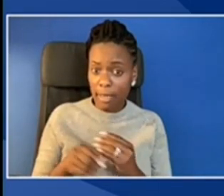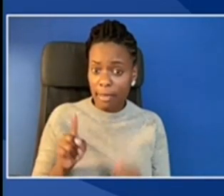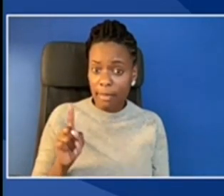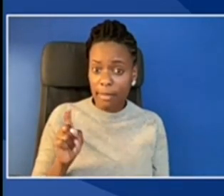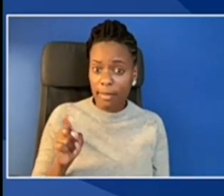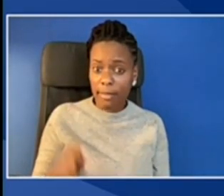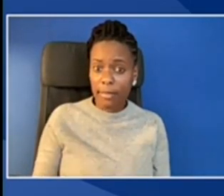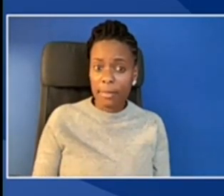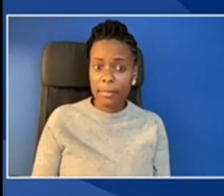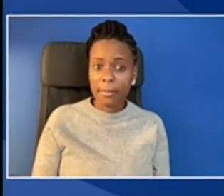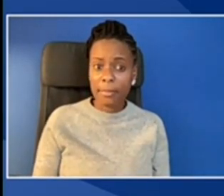Okay. Thank you.